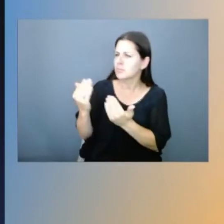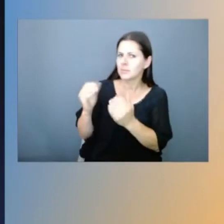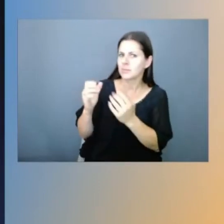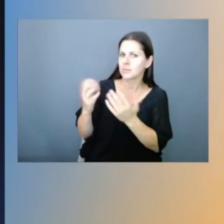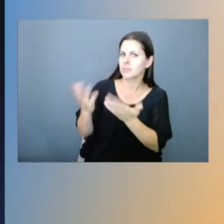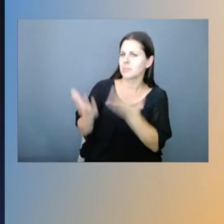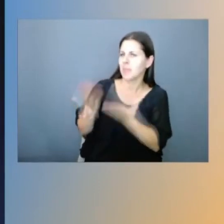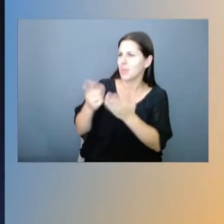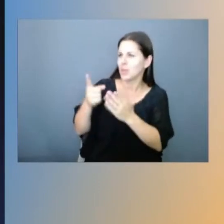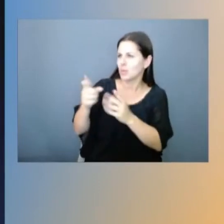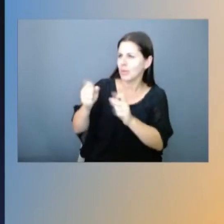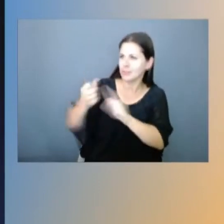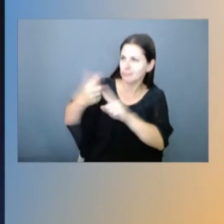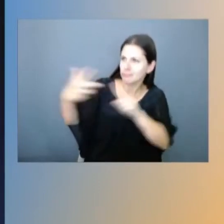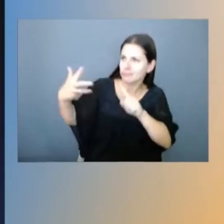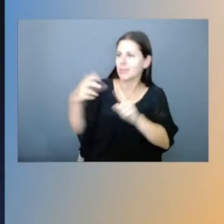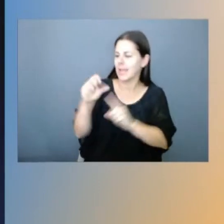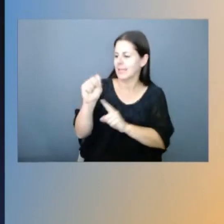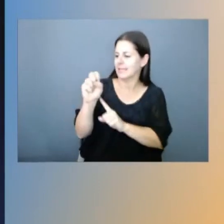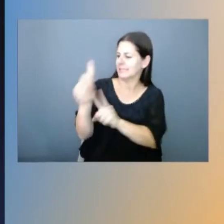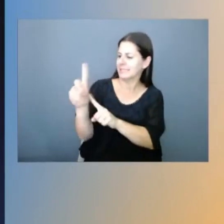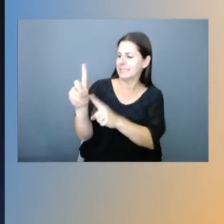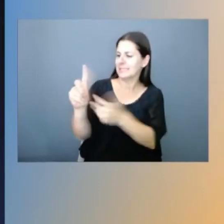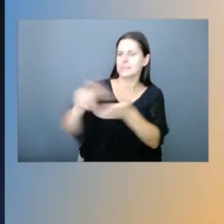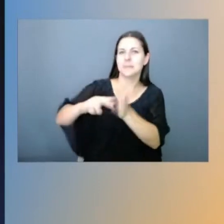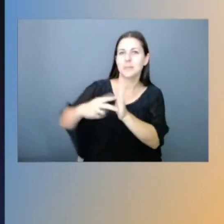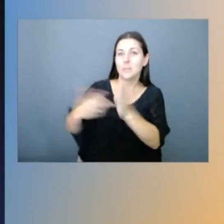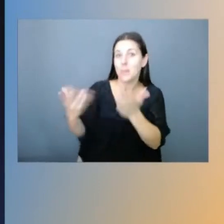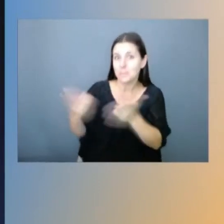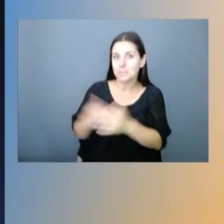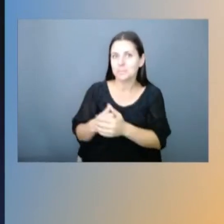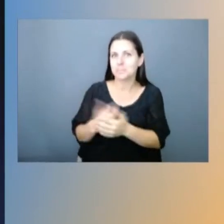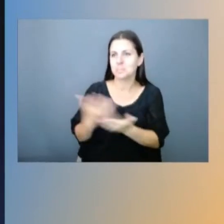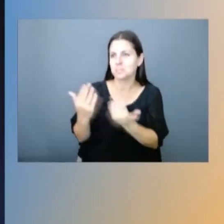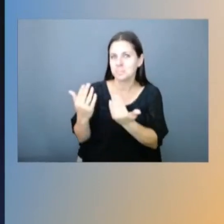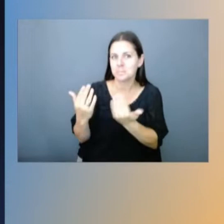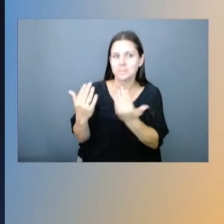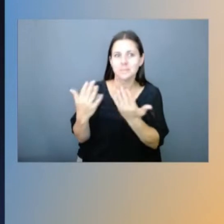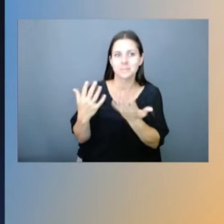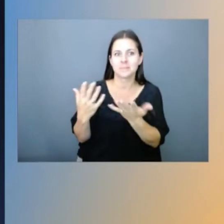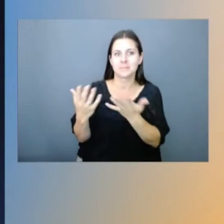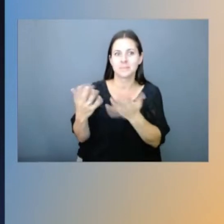what are SSDs and maybe offer a definition first. What are SSDs, right?